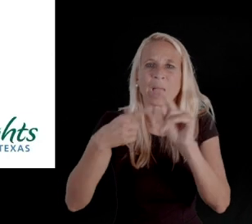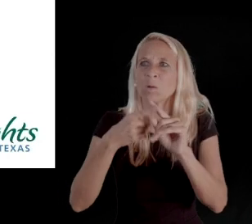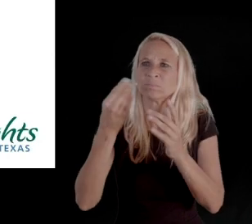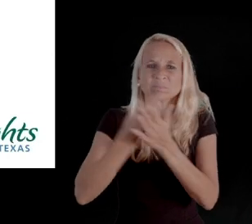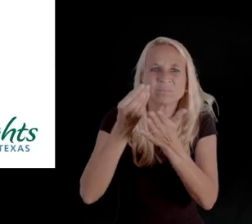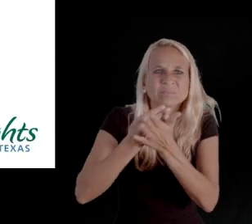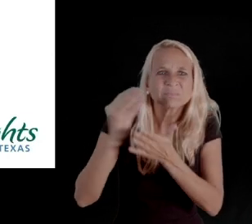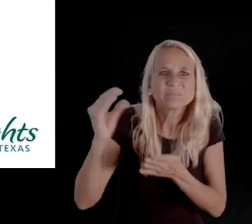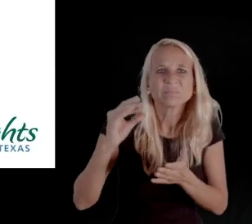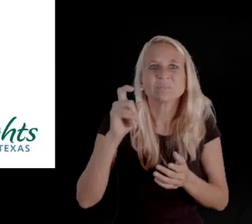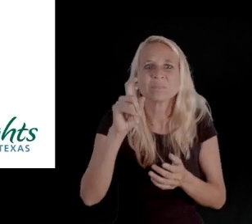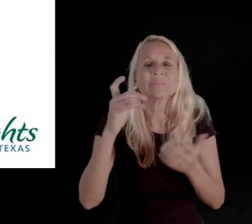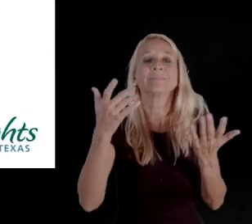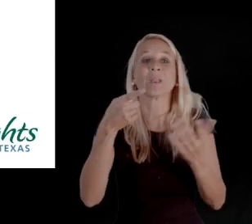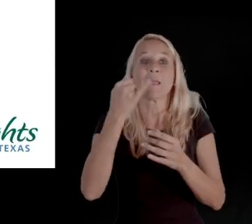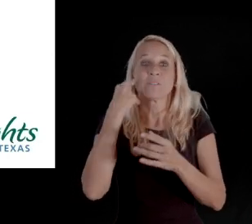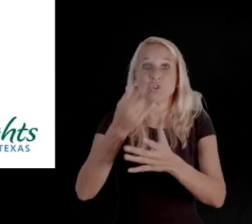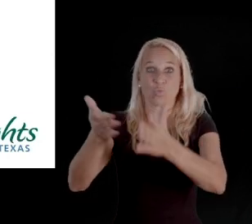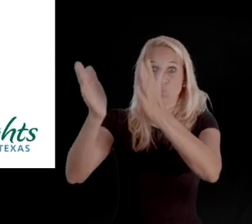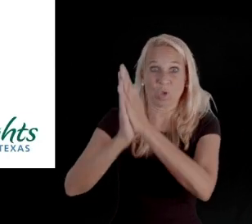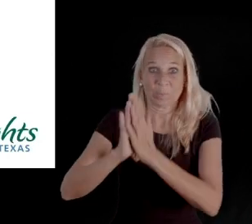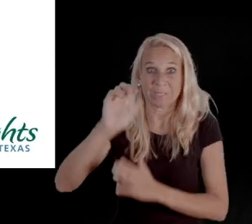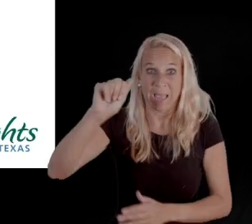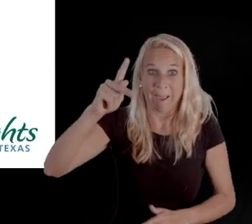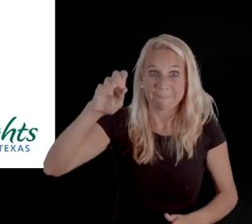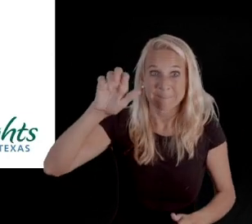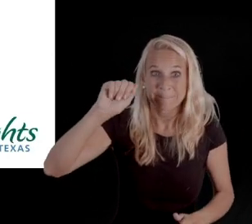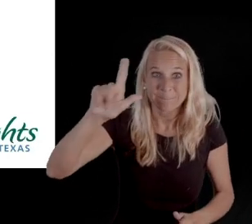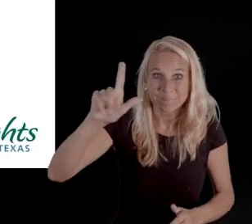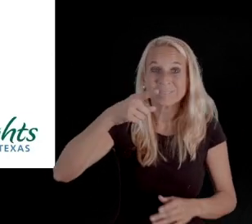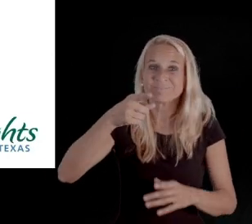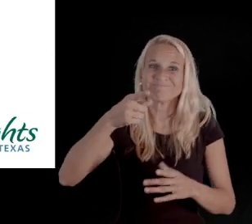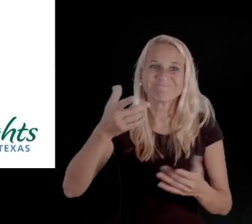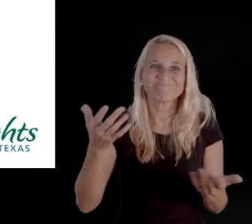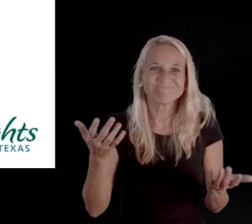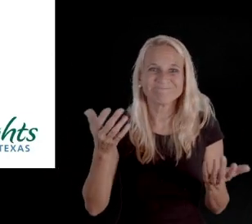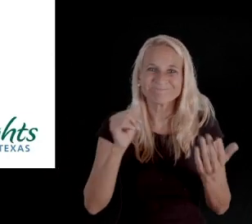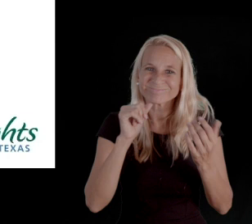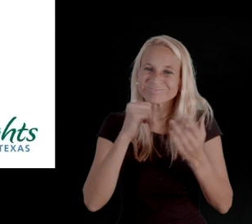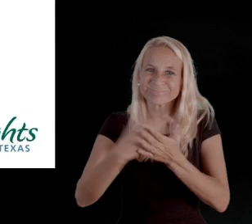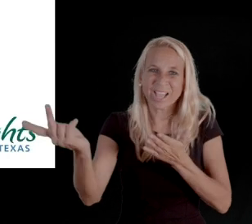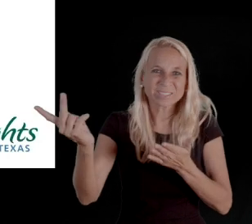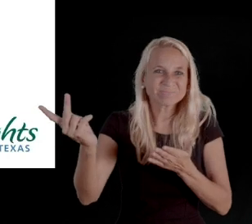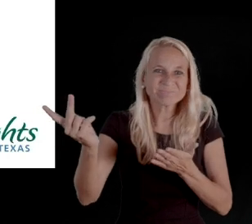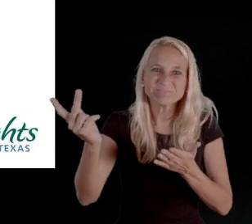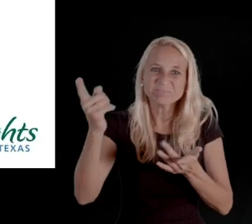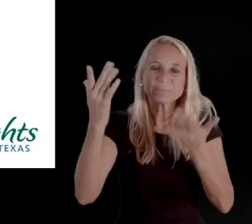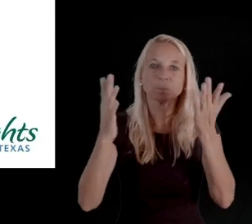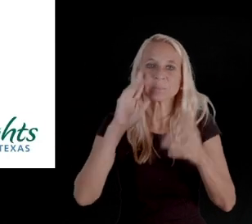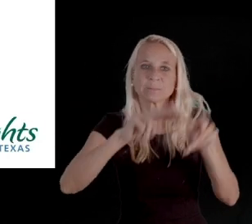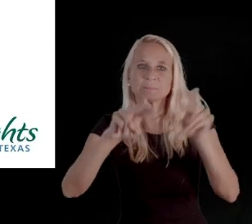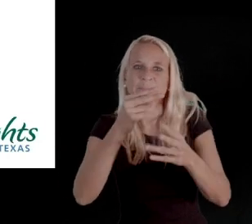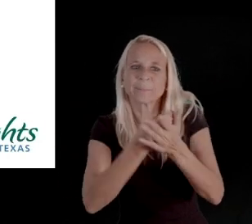recoupment of funds. So if you request an appeal and you're unsuccessful that they might try and seek funds for the cost of services.